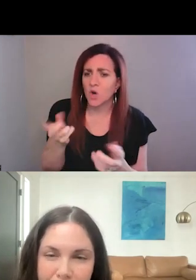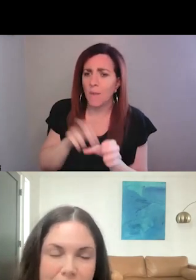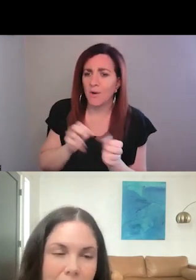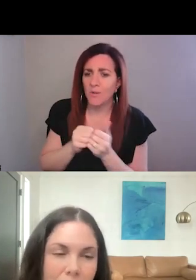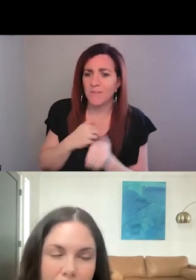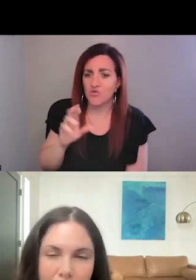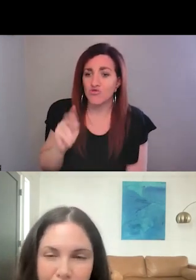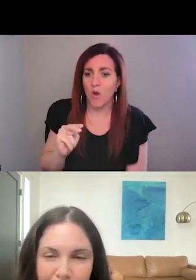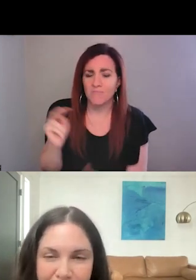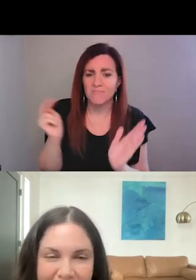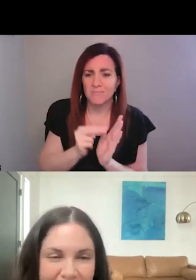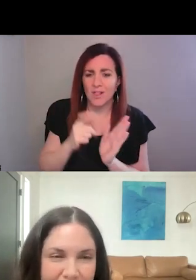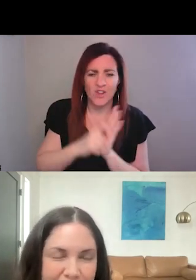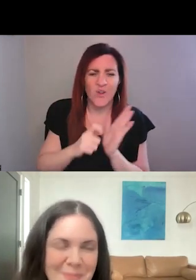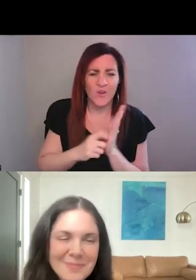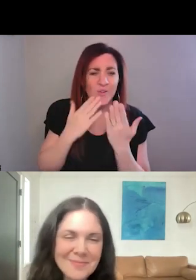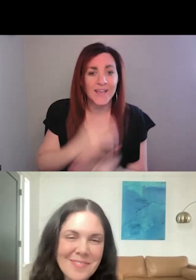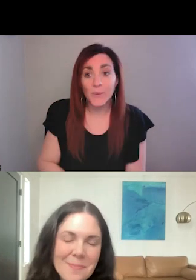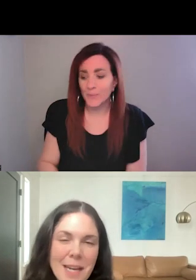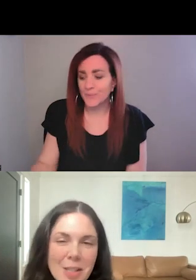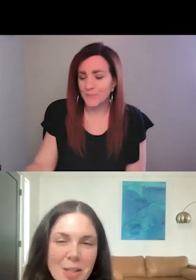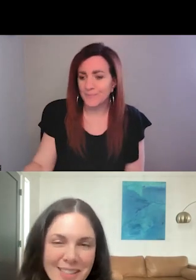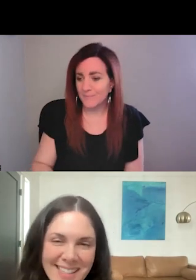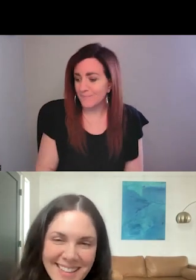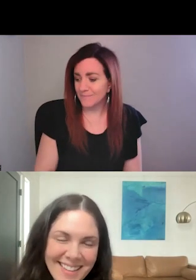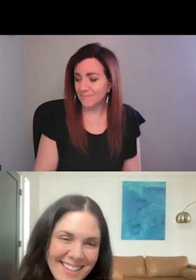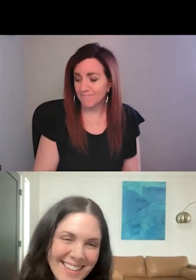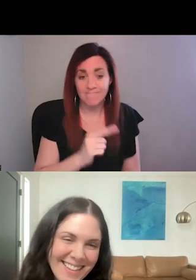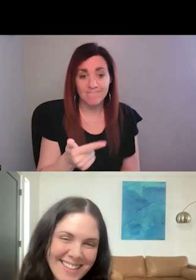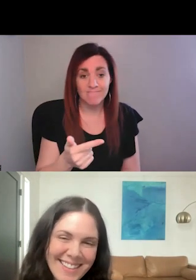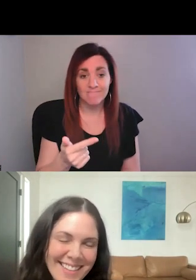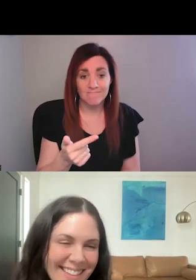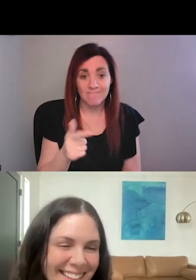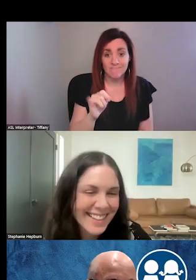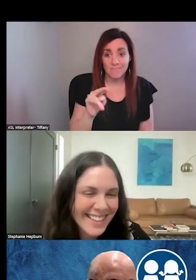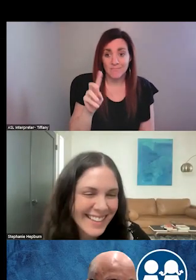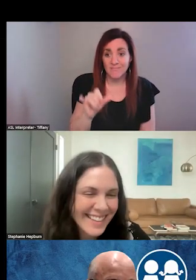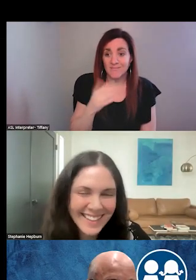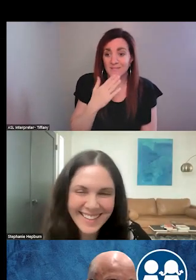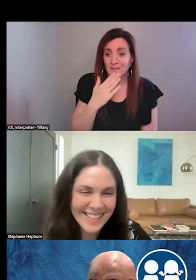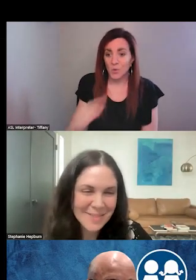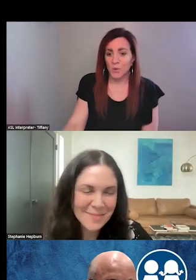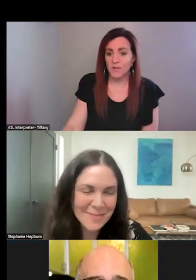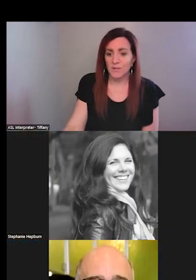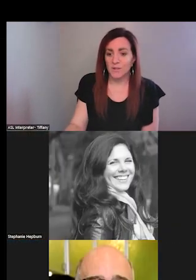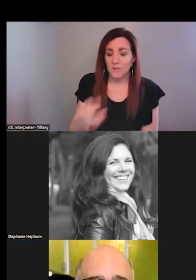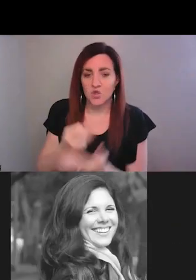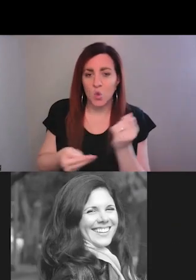THANK YOU SO MUCH. INCREDIBLE TO HEAR ABOUT THAT WORK